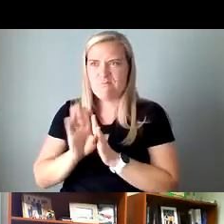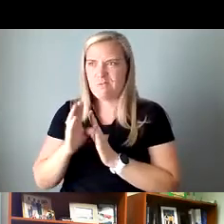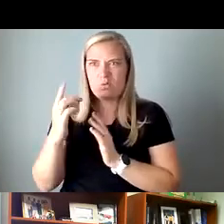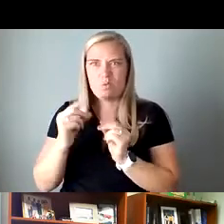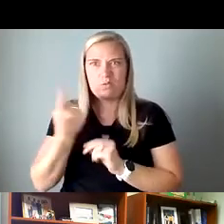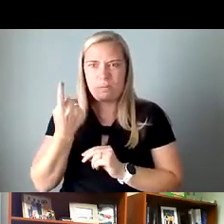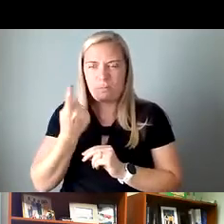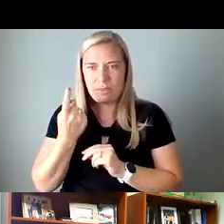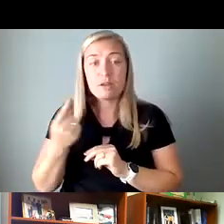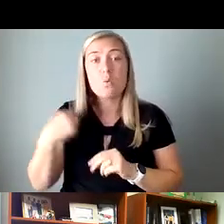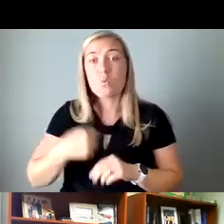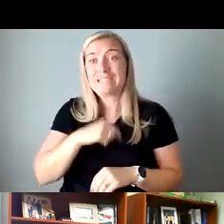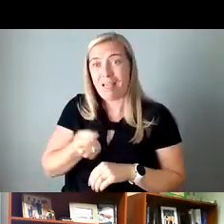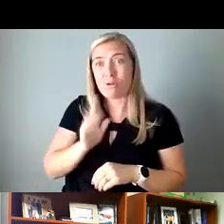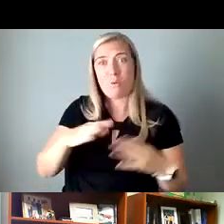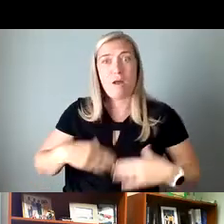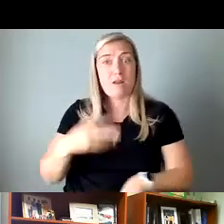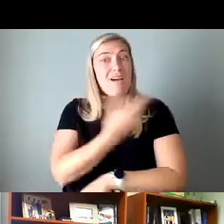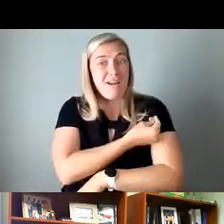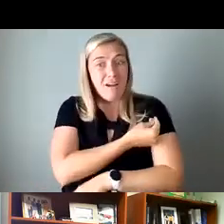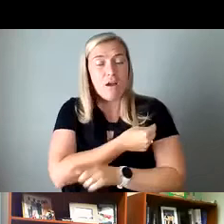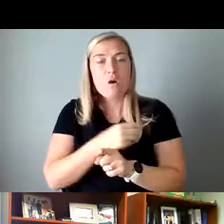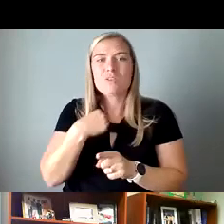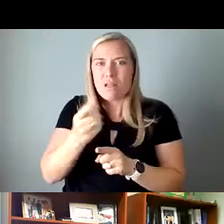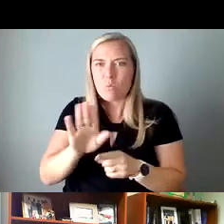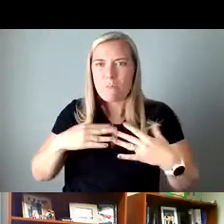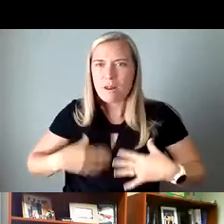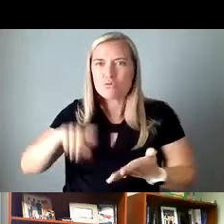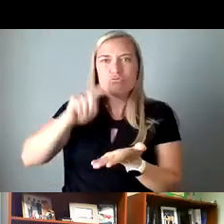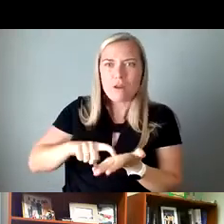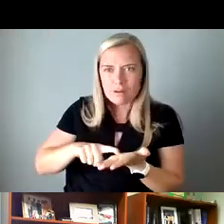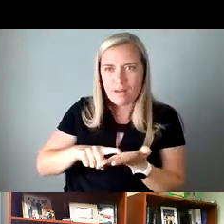its natural form. Which your body recognizes is something foreign that shouldn't be there